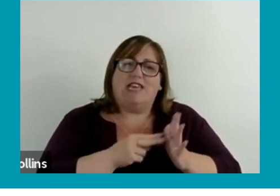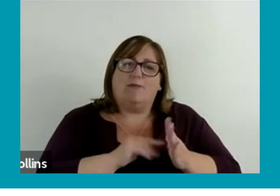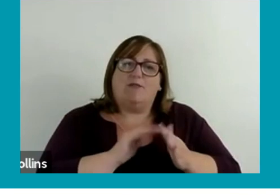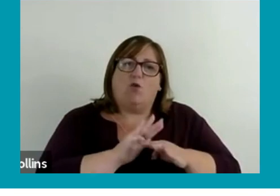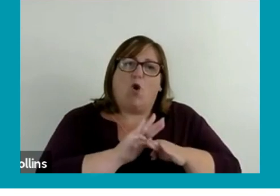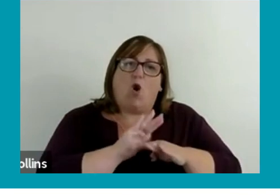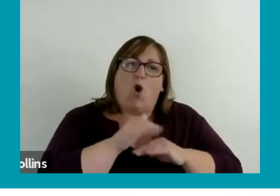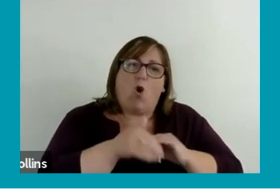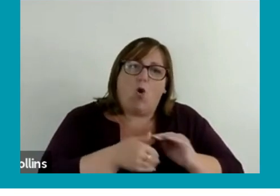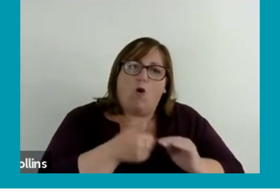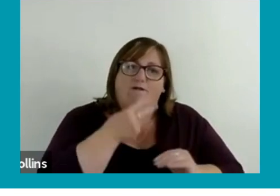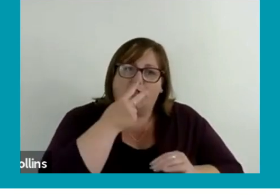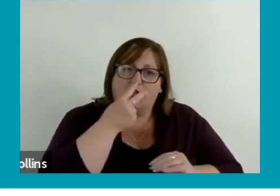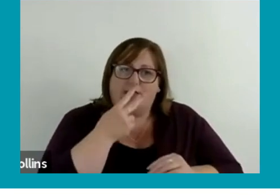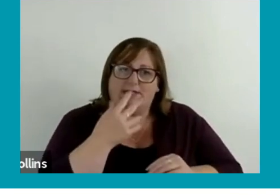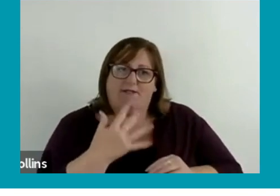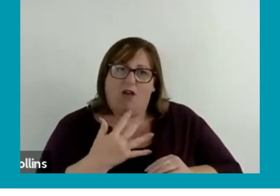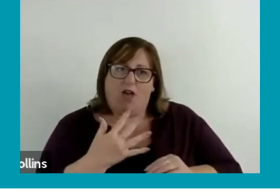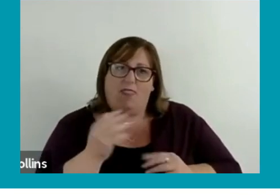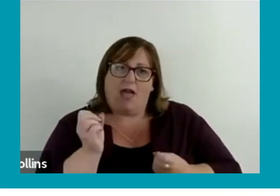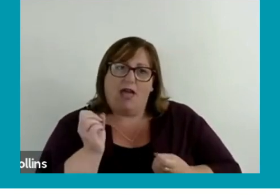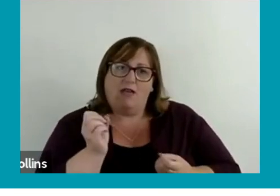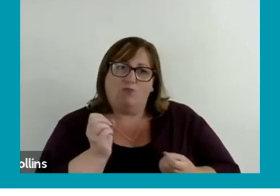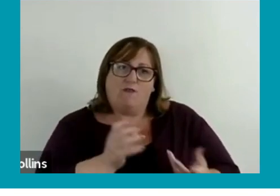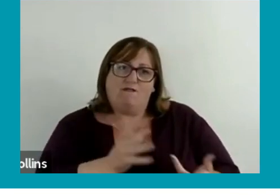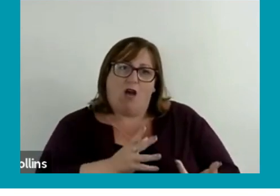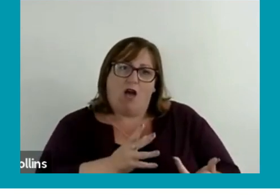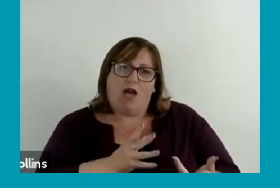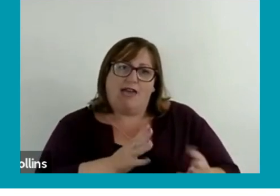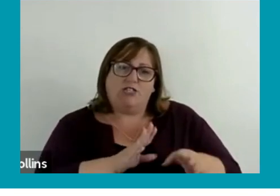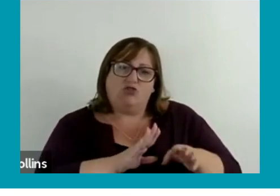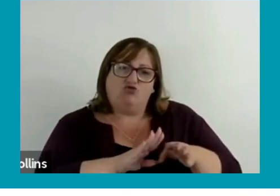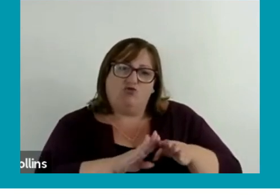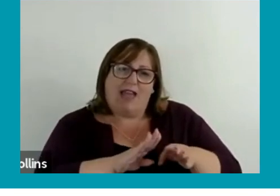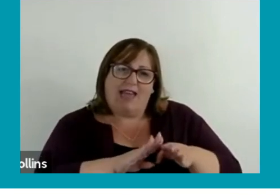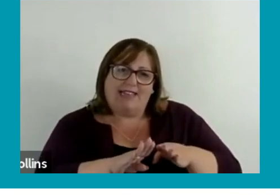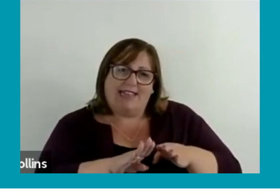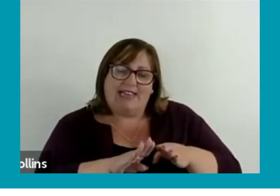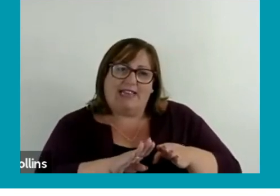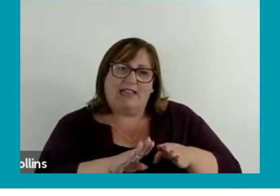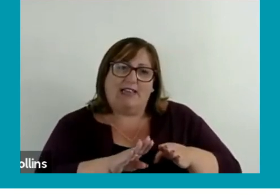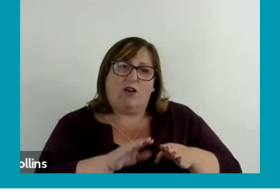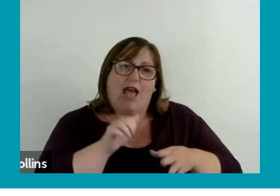question and are experience embedded into their role to help people without skills and experience